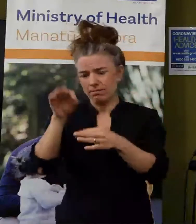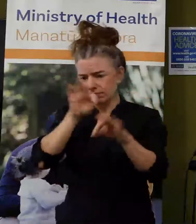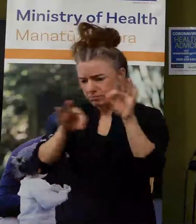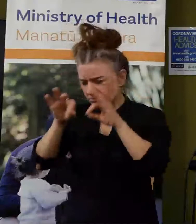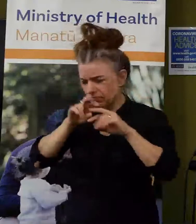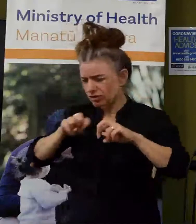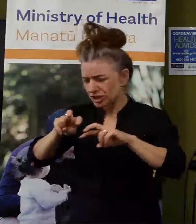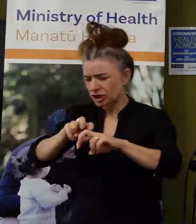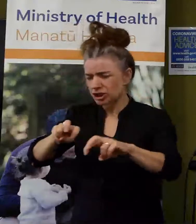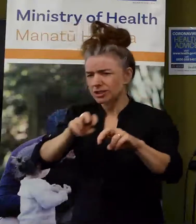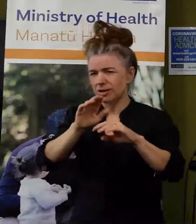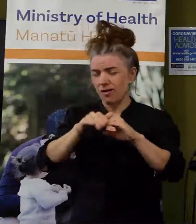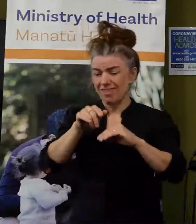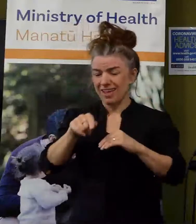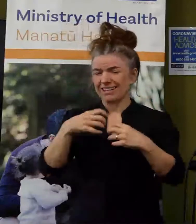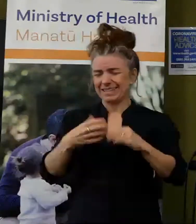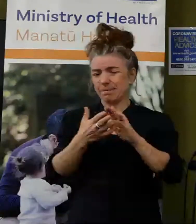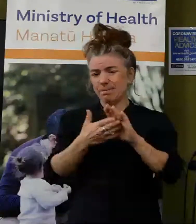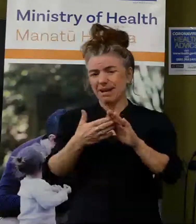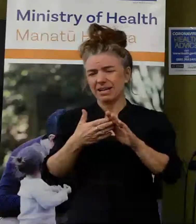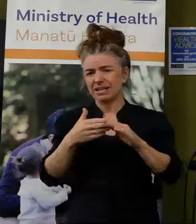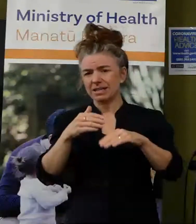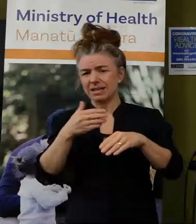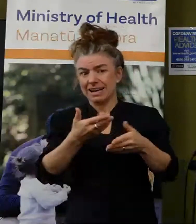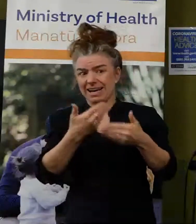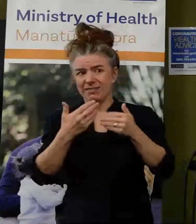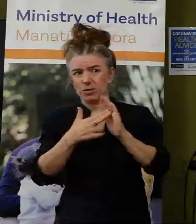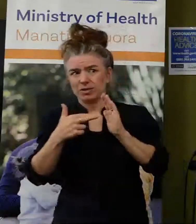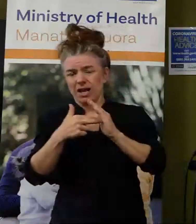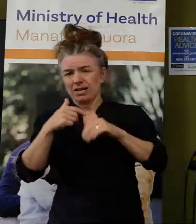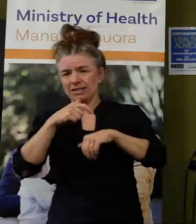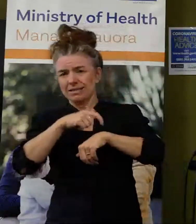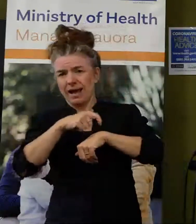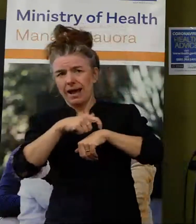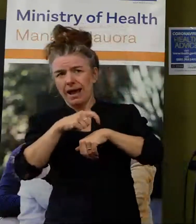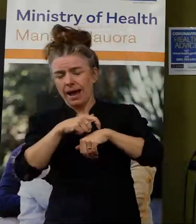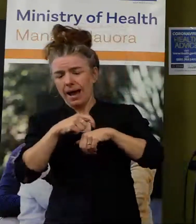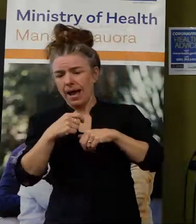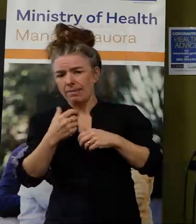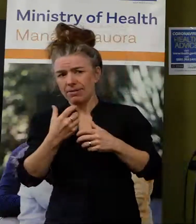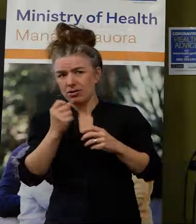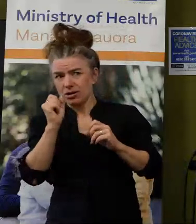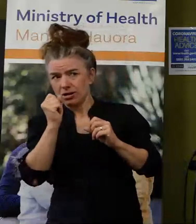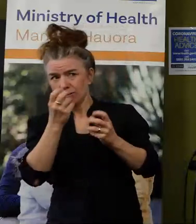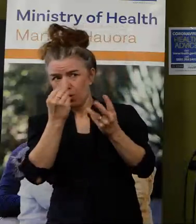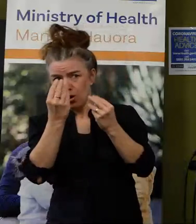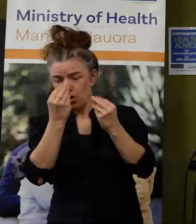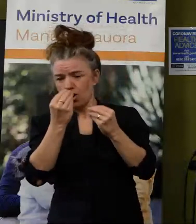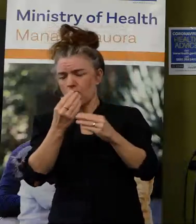So I know there is concern and these have been discussed in a number of quarters.